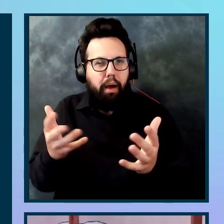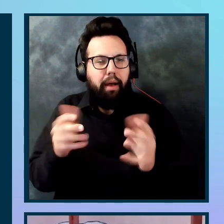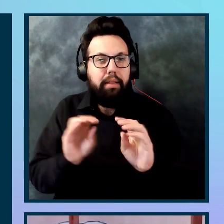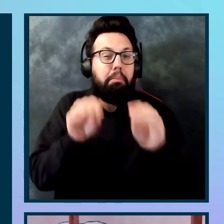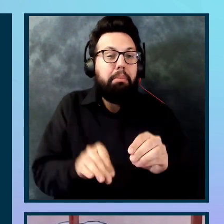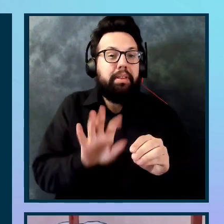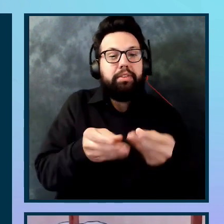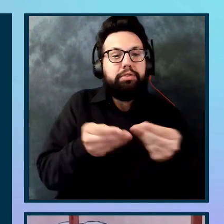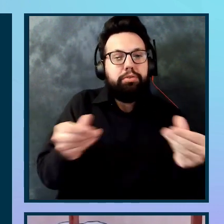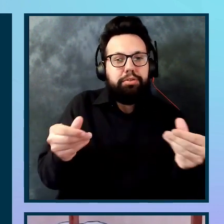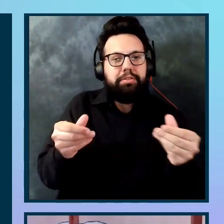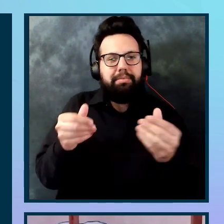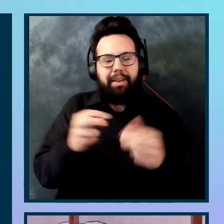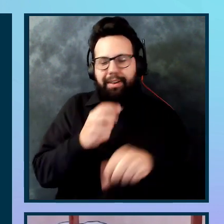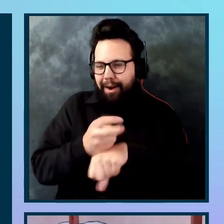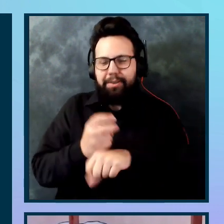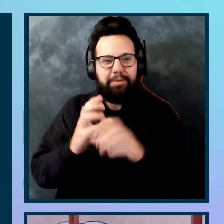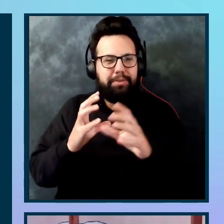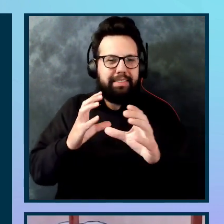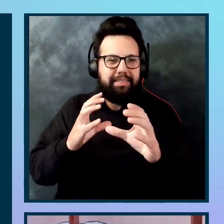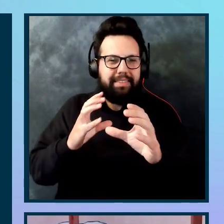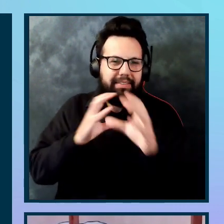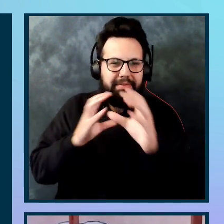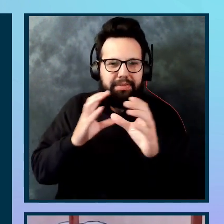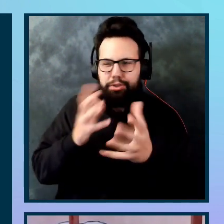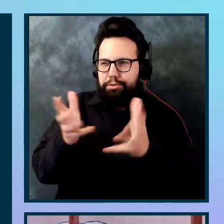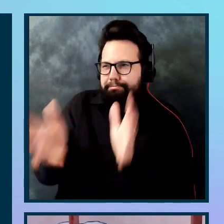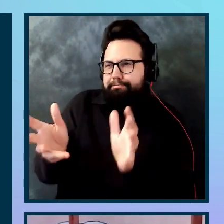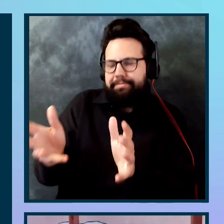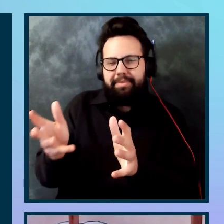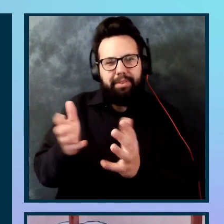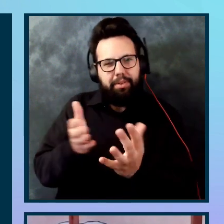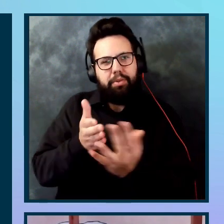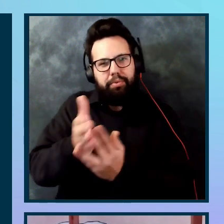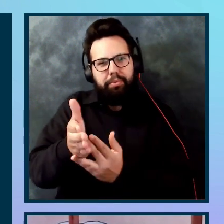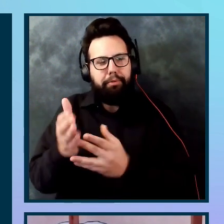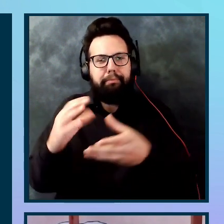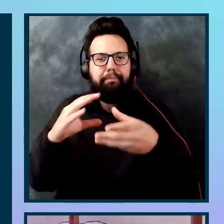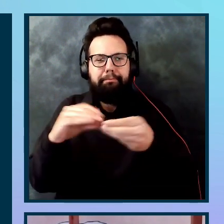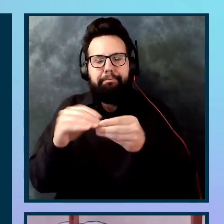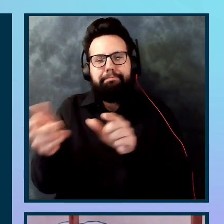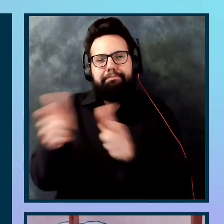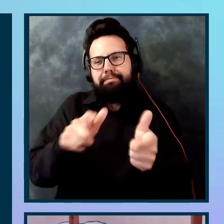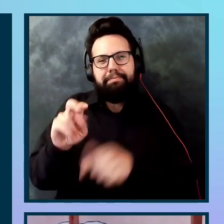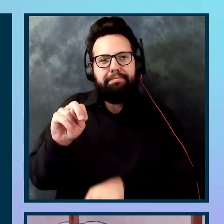and it's hard to have that conversation at this point, so again, design annotation's good,